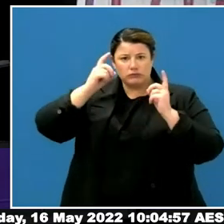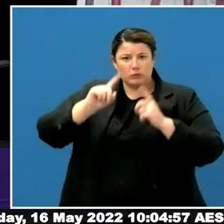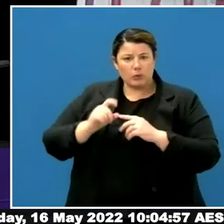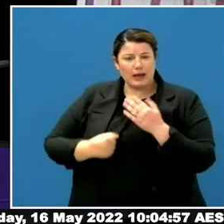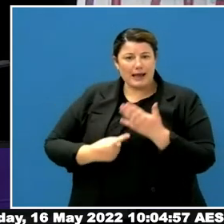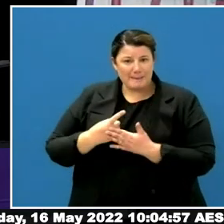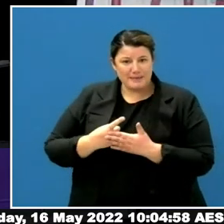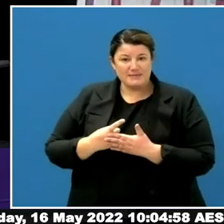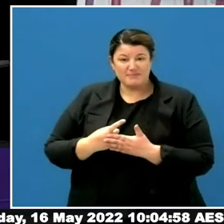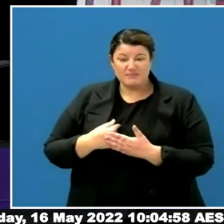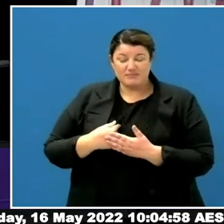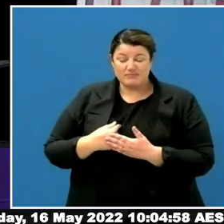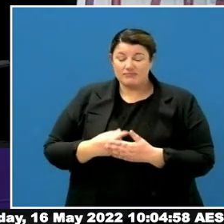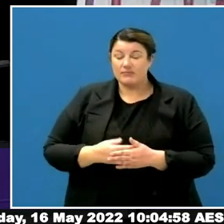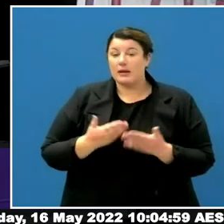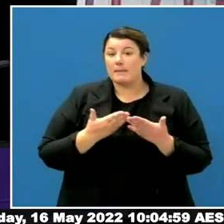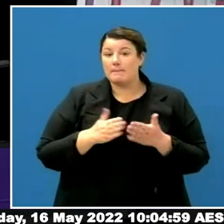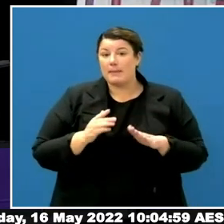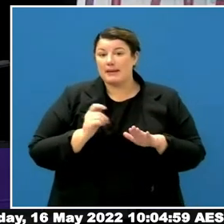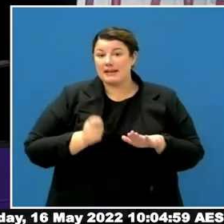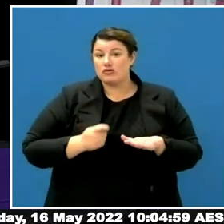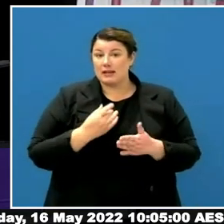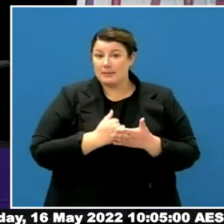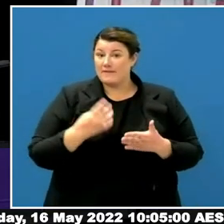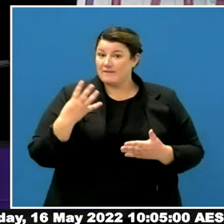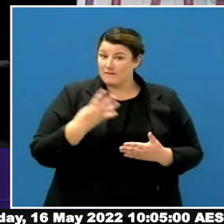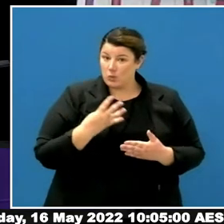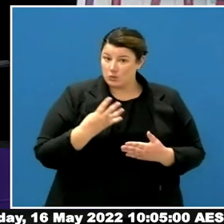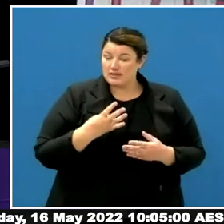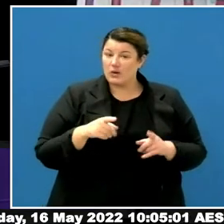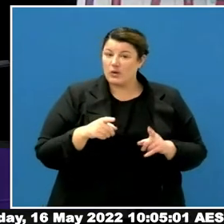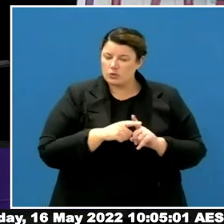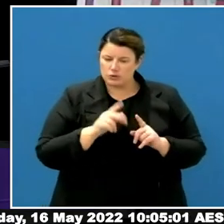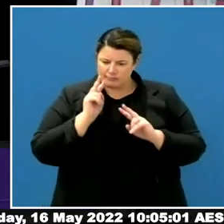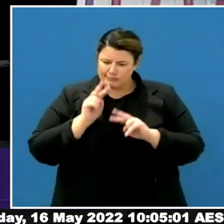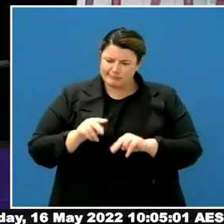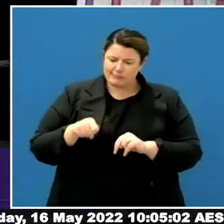Public hearing 14 also examined the responses of the South Australian Department of Human